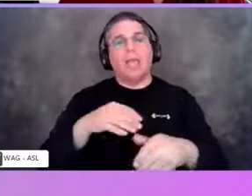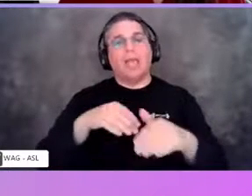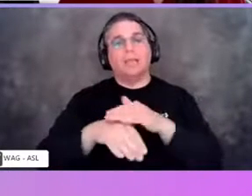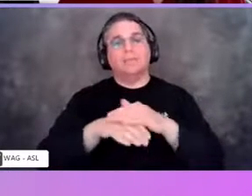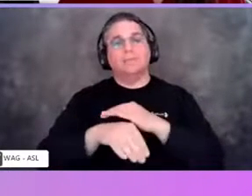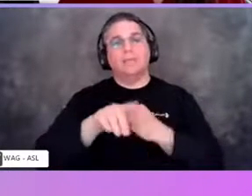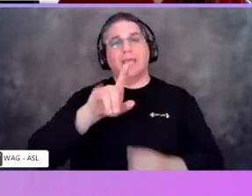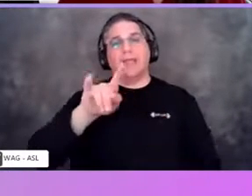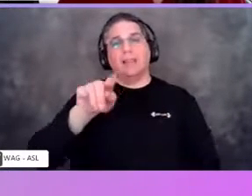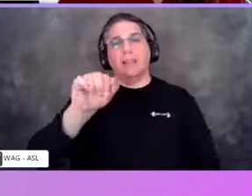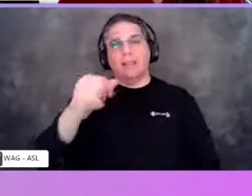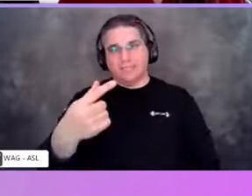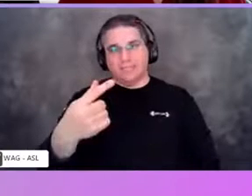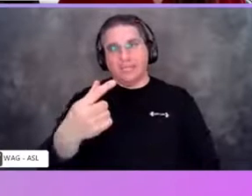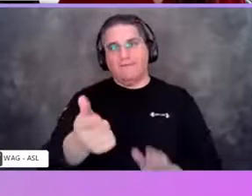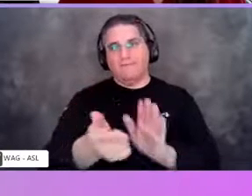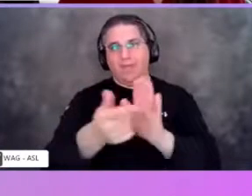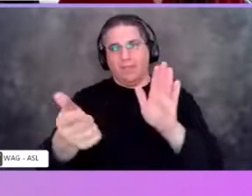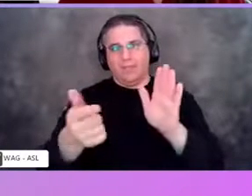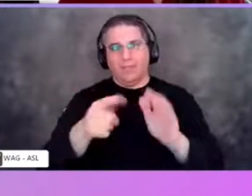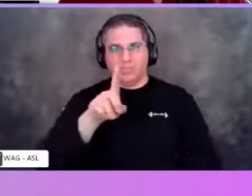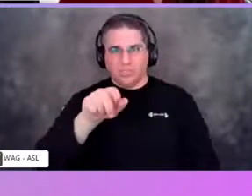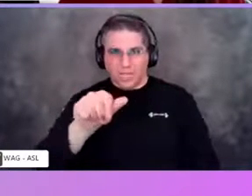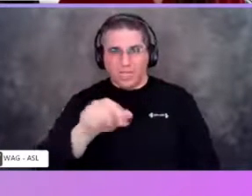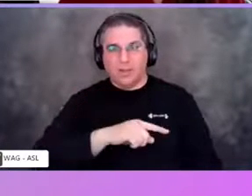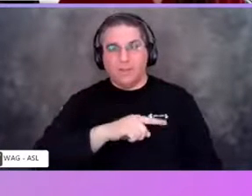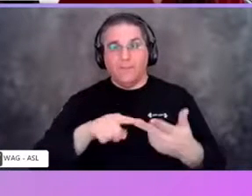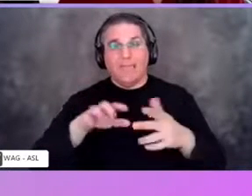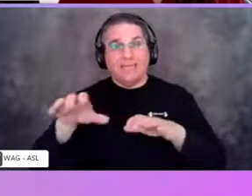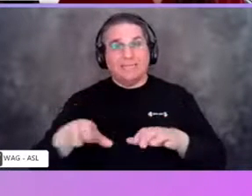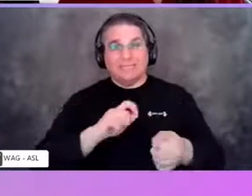process of service using audit data. Static analysis is